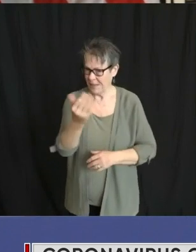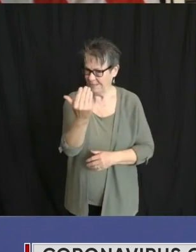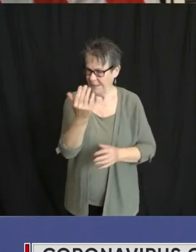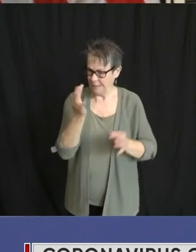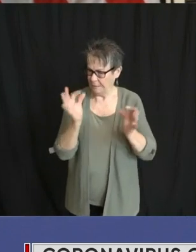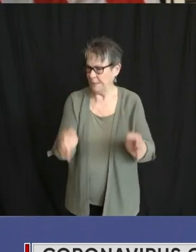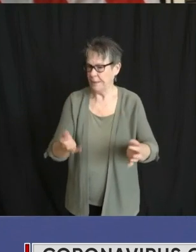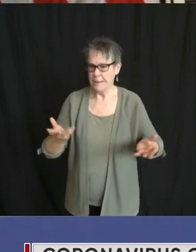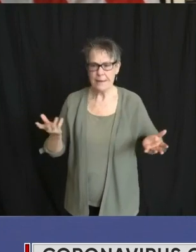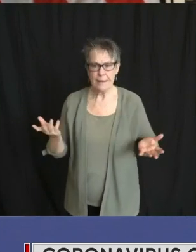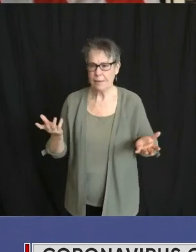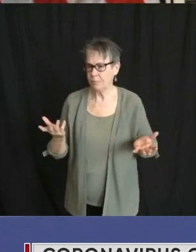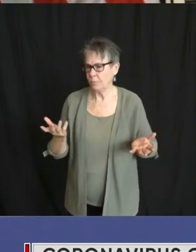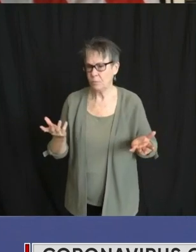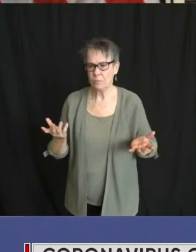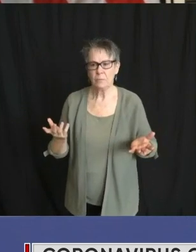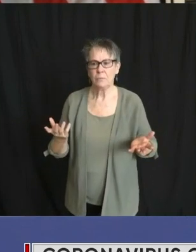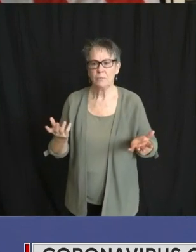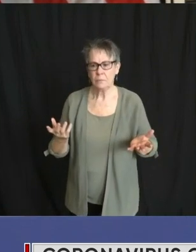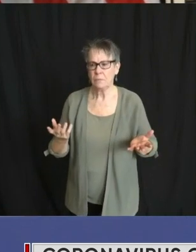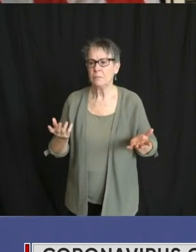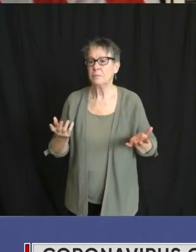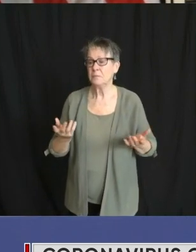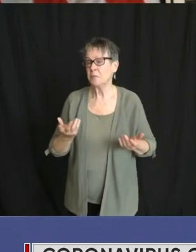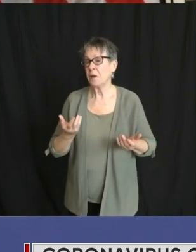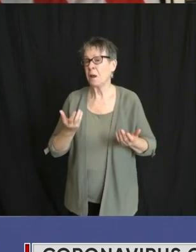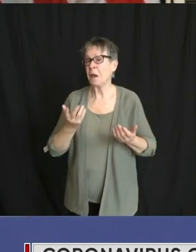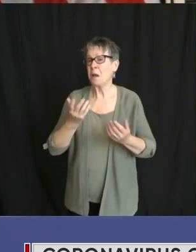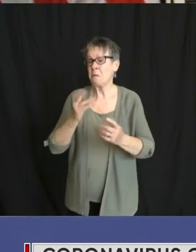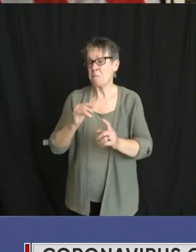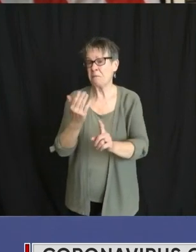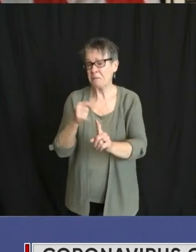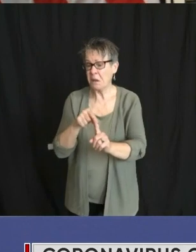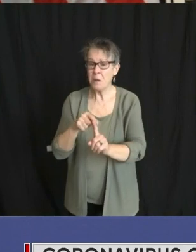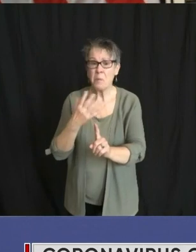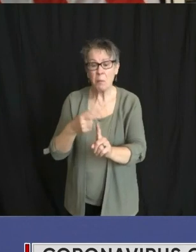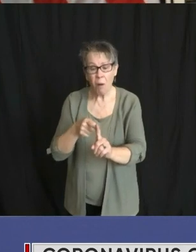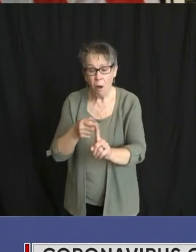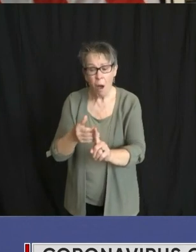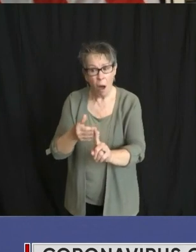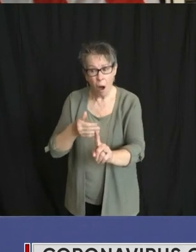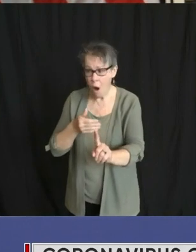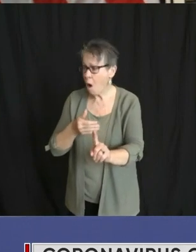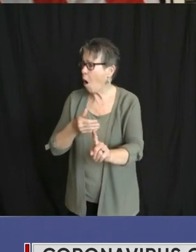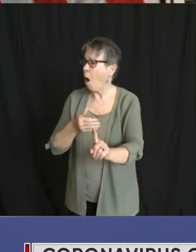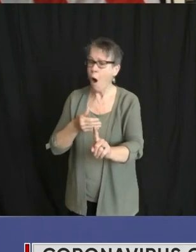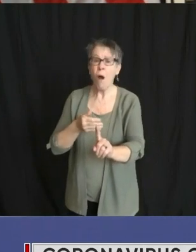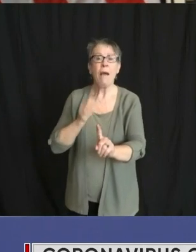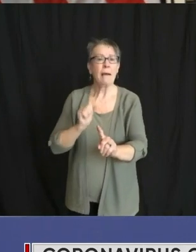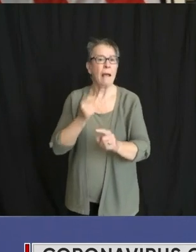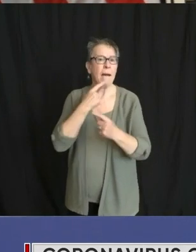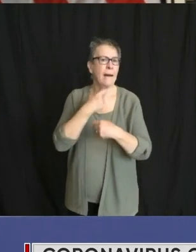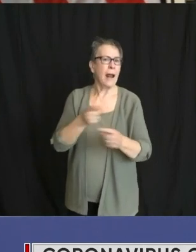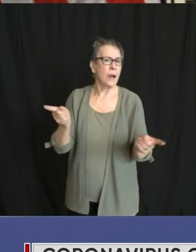WE WILL PROBABLY BEAT THAT MEANINGFULLY BY AT LEAST SOME